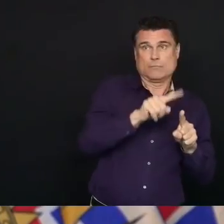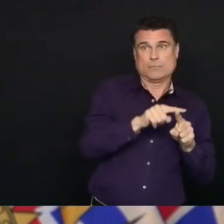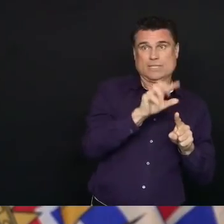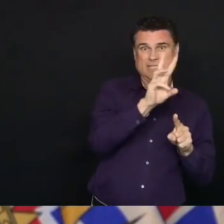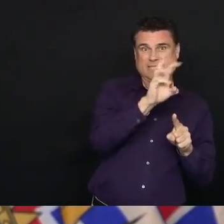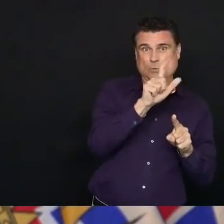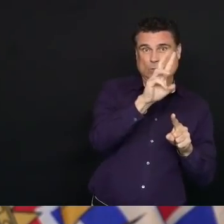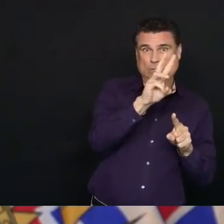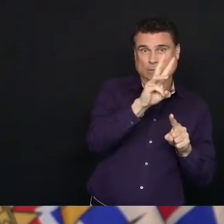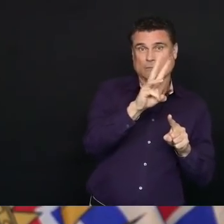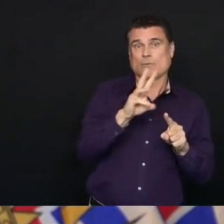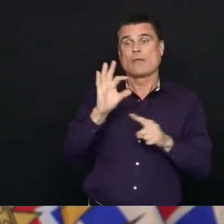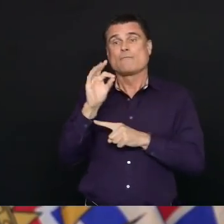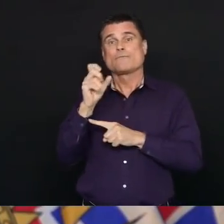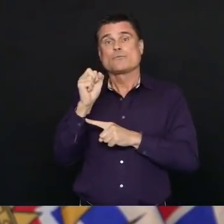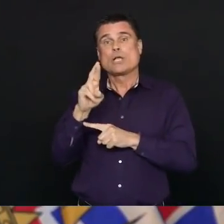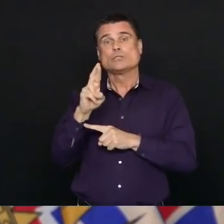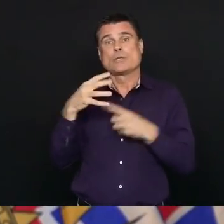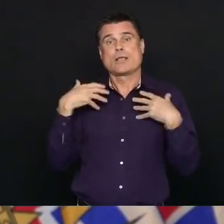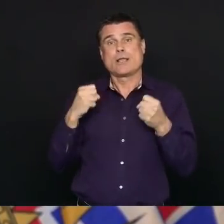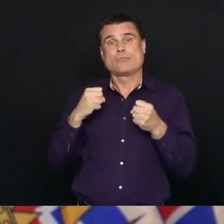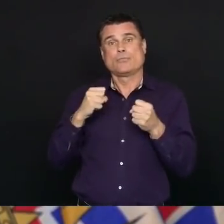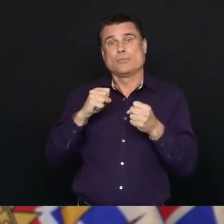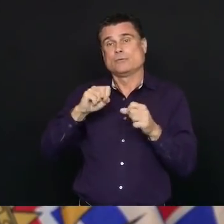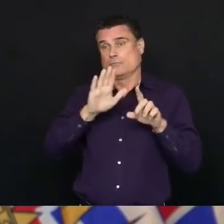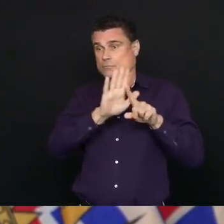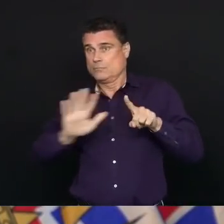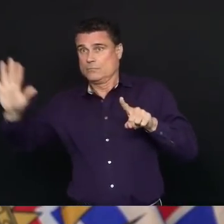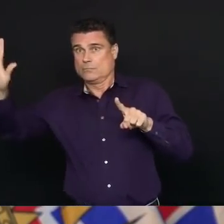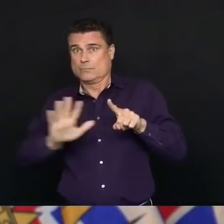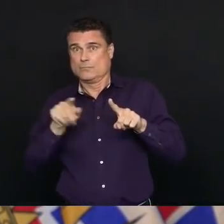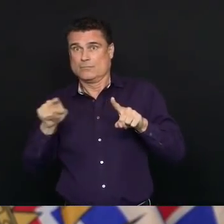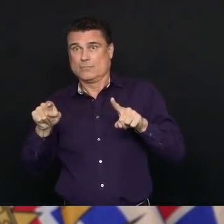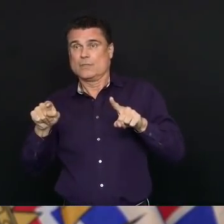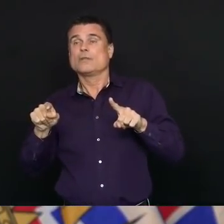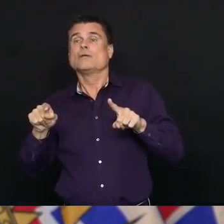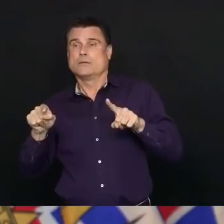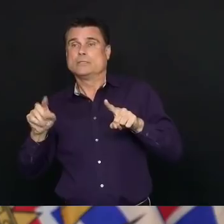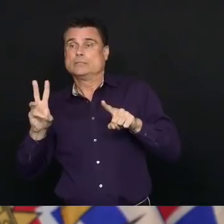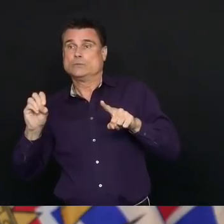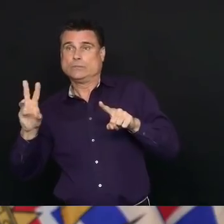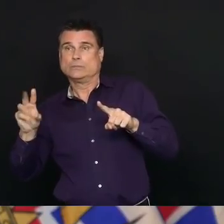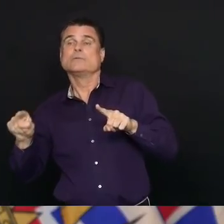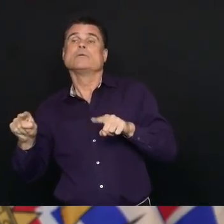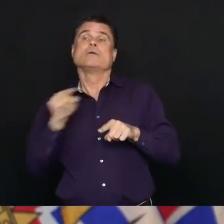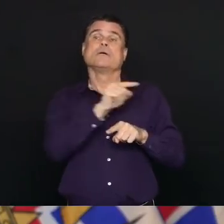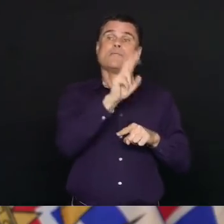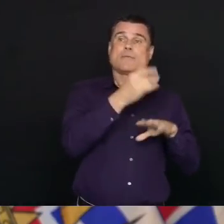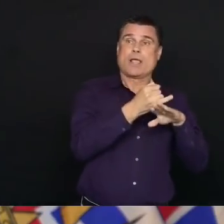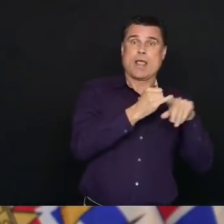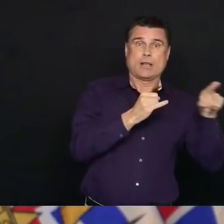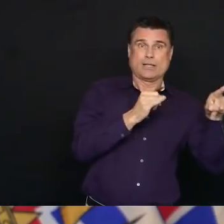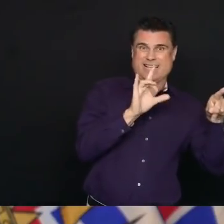Thank you very much and I will start by acknowledging that we are on the traditional territories of the Lakota speaking people.